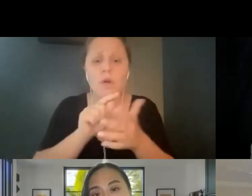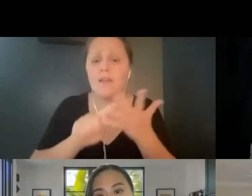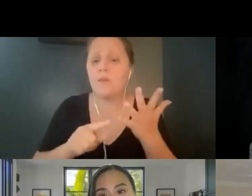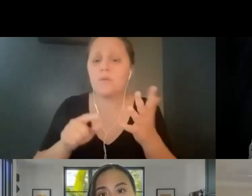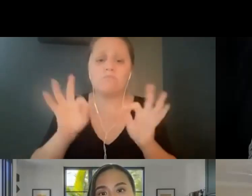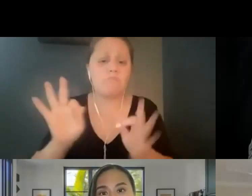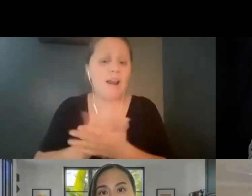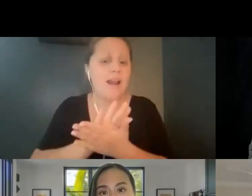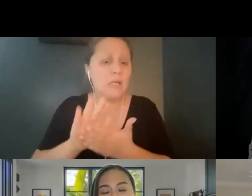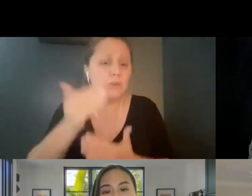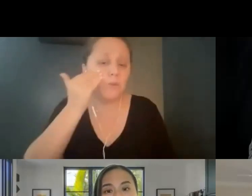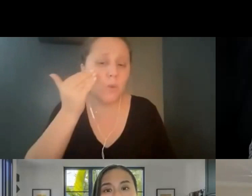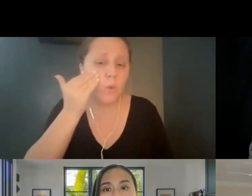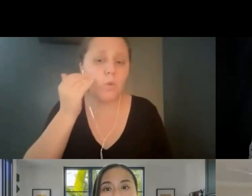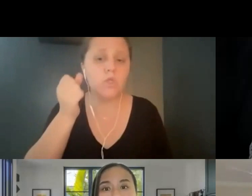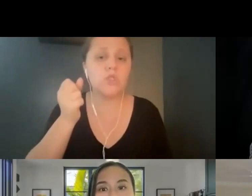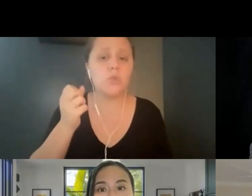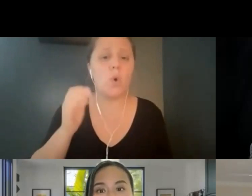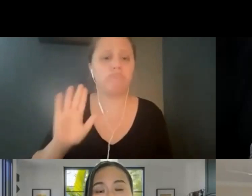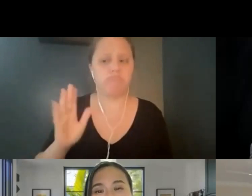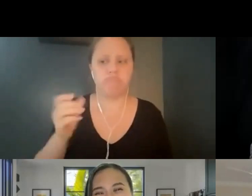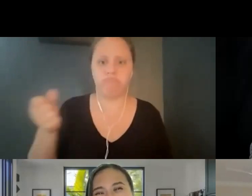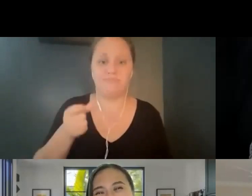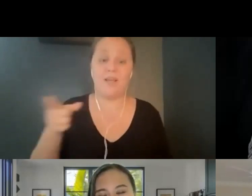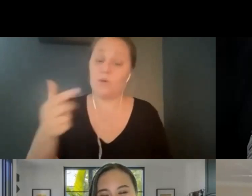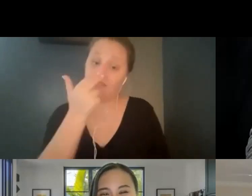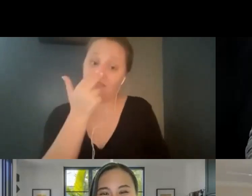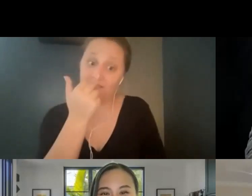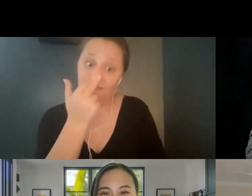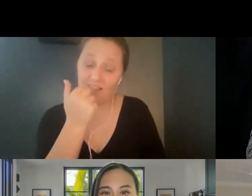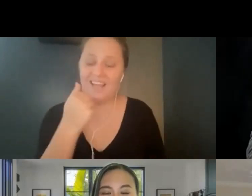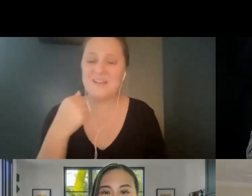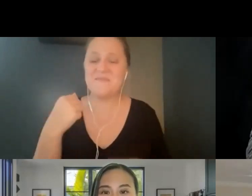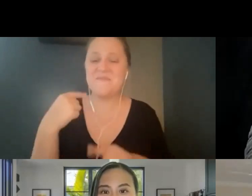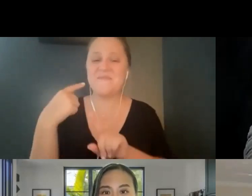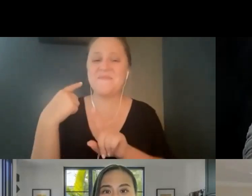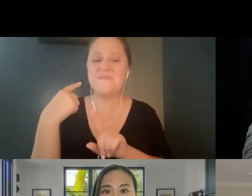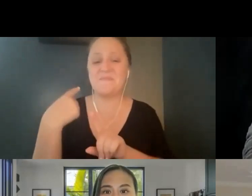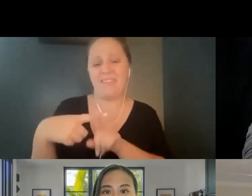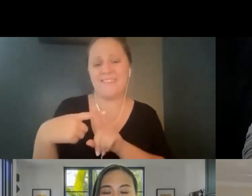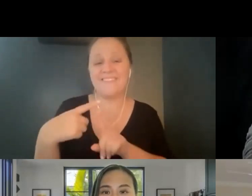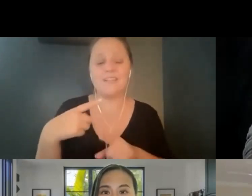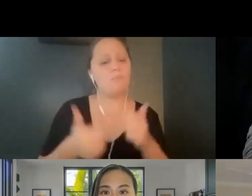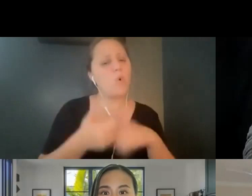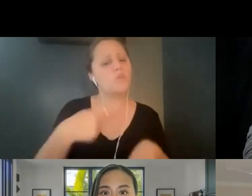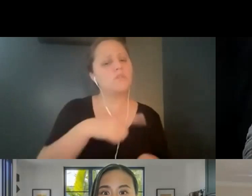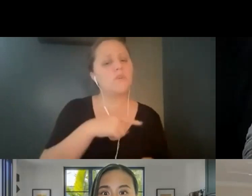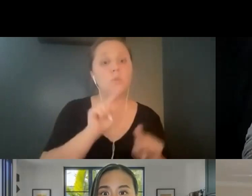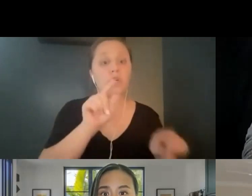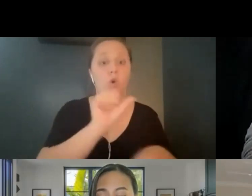Aside from bringing a sense of humor into the office, most of us when we go to work and you're driving down the road. You hop in your car, you drive down the